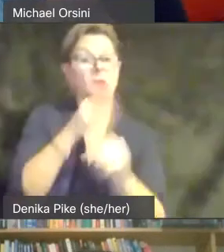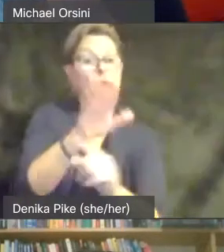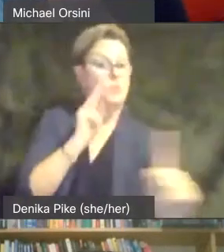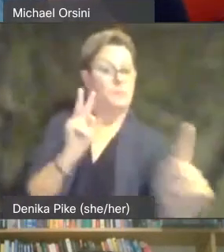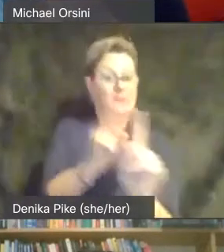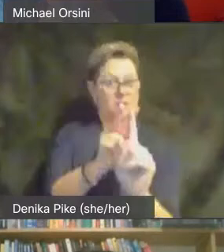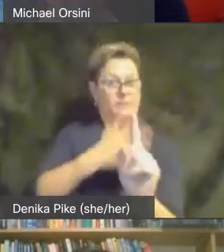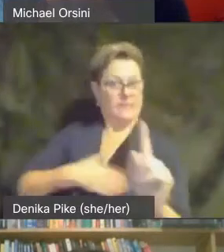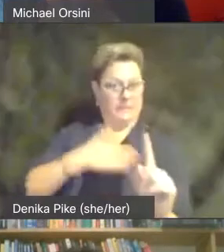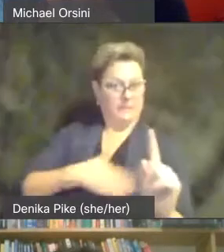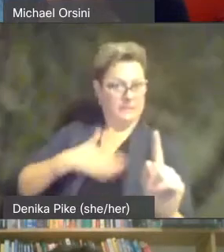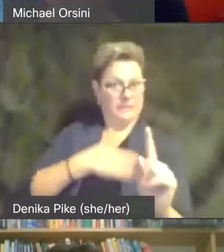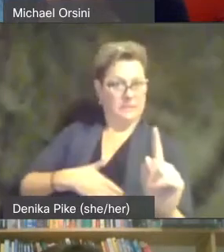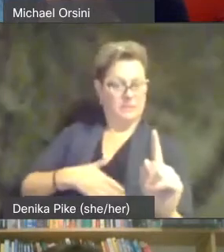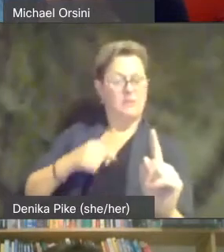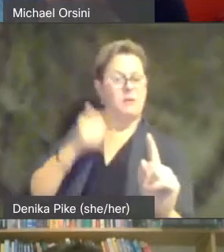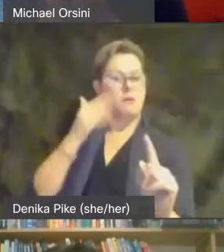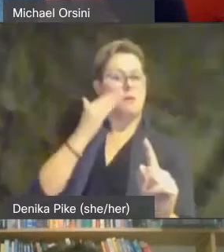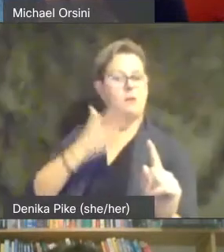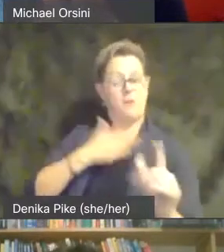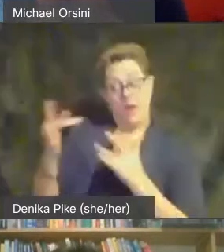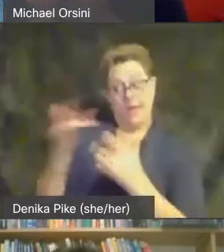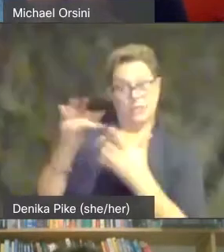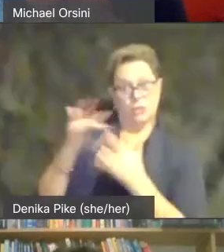That my issues with it might have residence for all of, you.